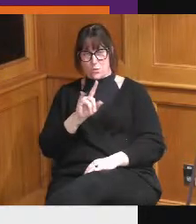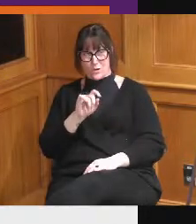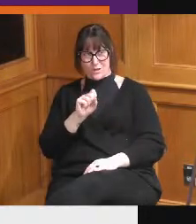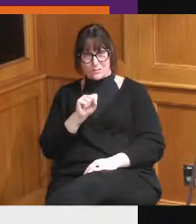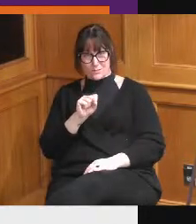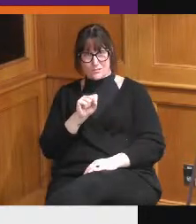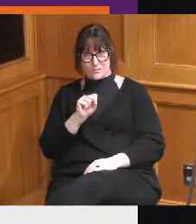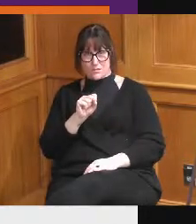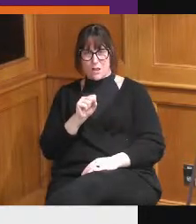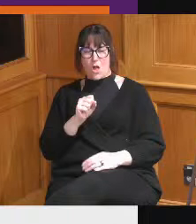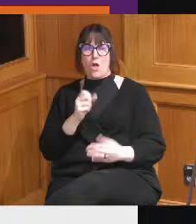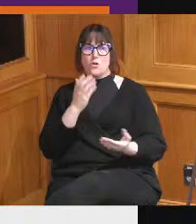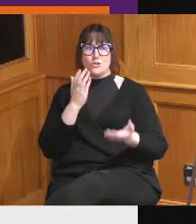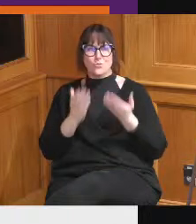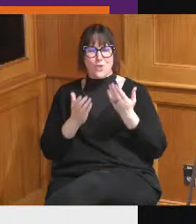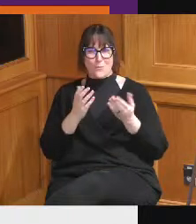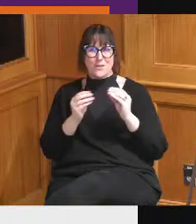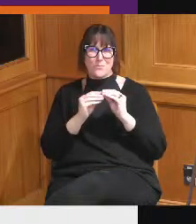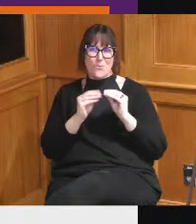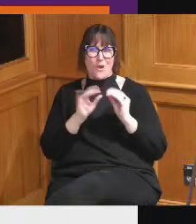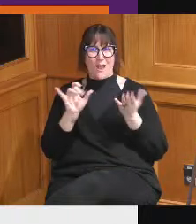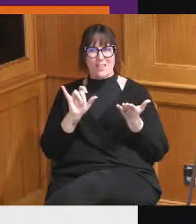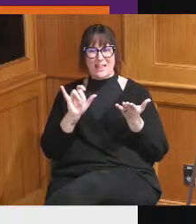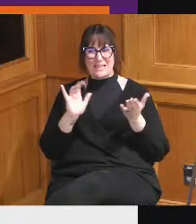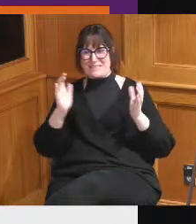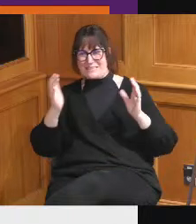a little bit of apples oranges and like how those are counted but that is a pretty good order